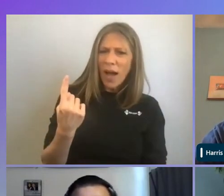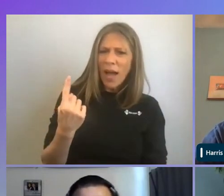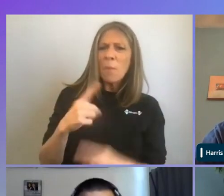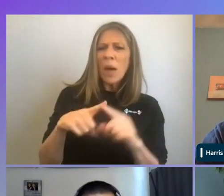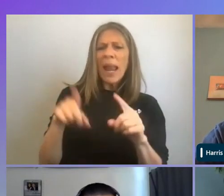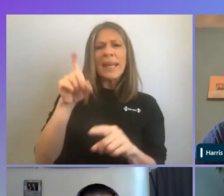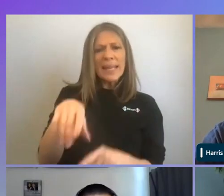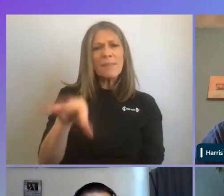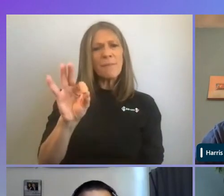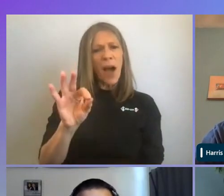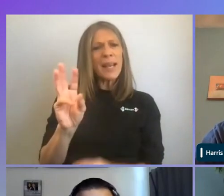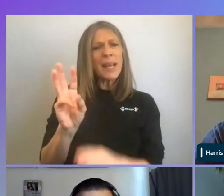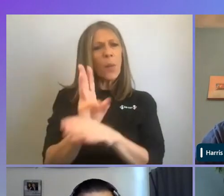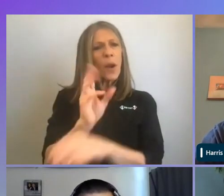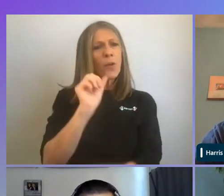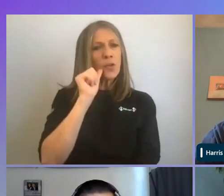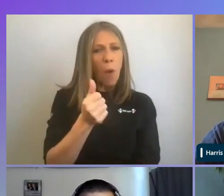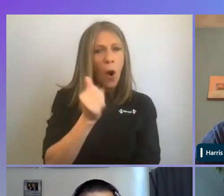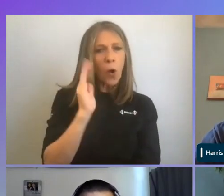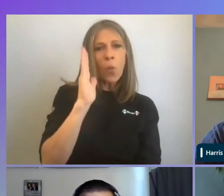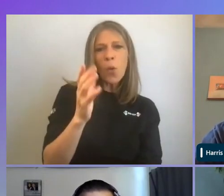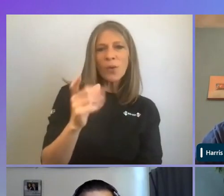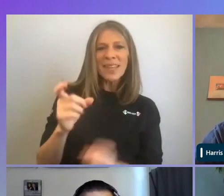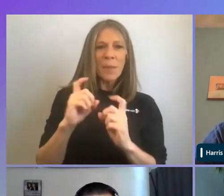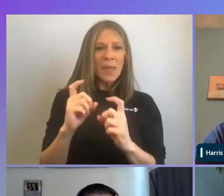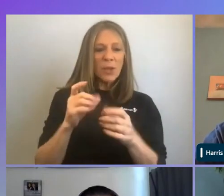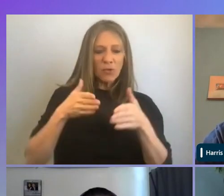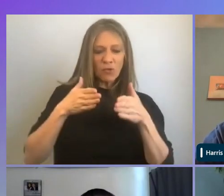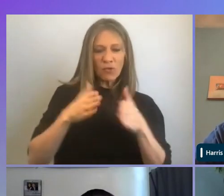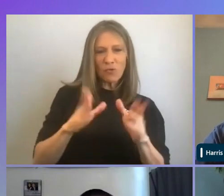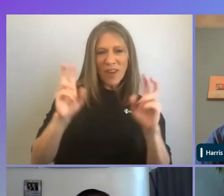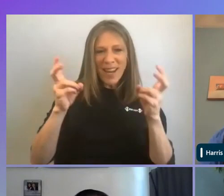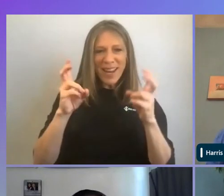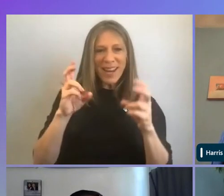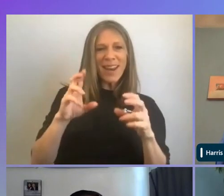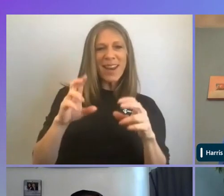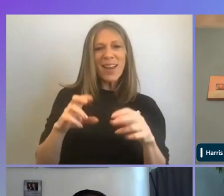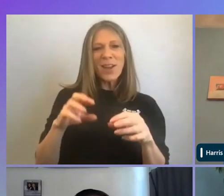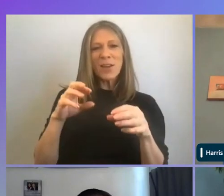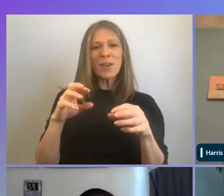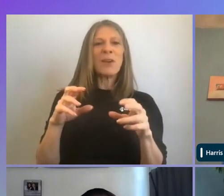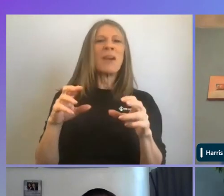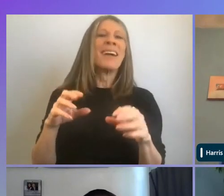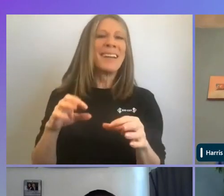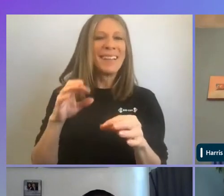to have to find it and wear it tomorrow, because it'll give me street cred with all these wonderful street cred. Um, cool.